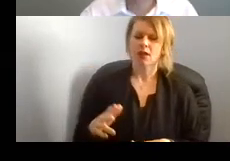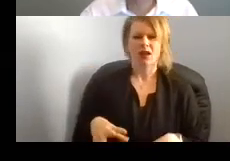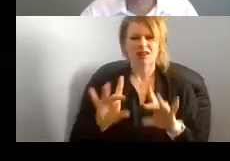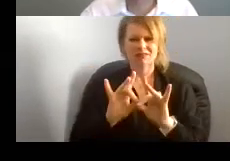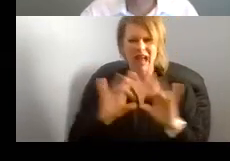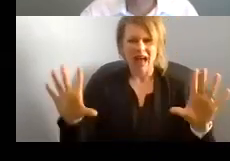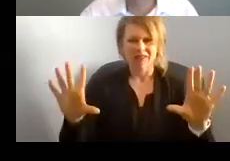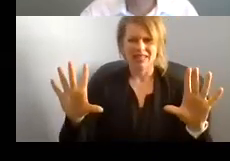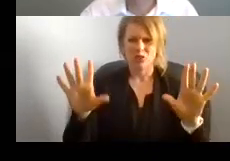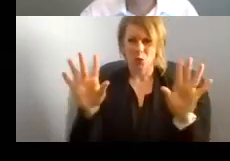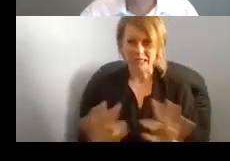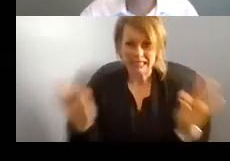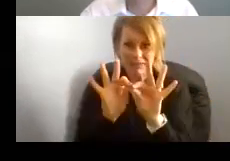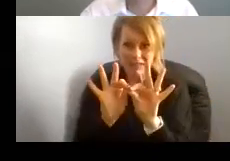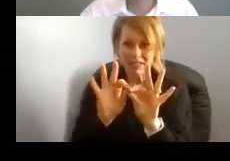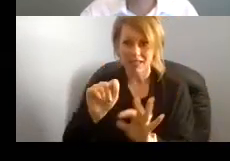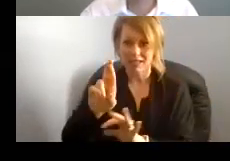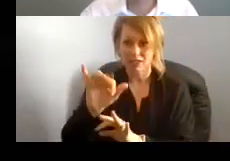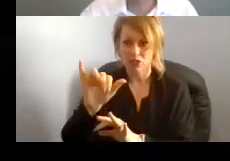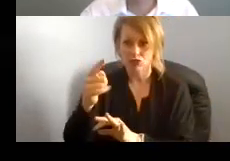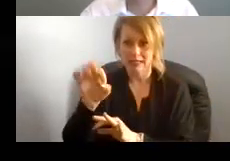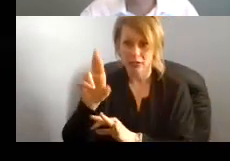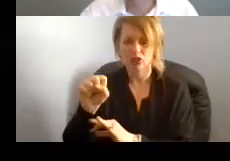triggers from the curriculum. I went to one school where a child